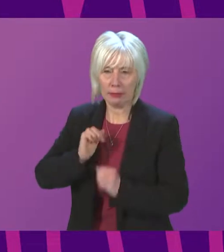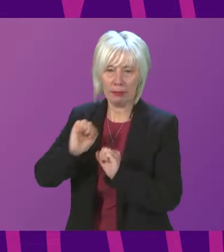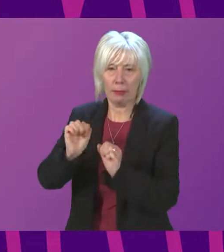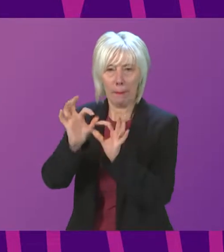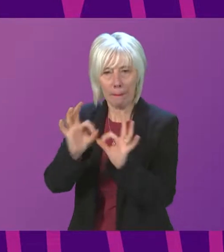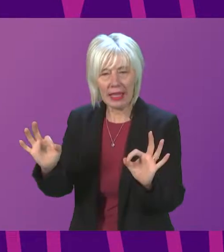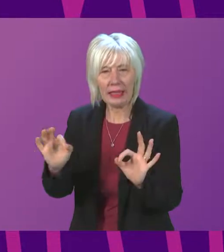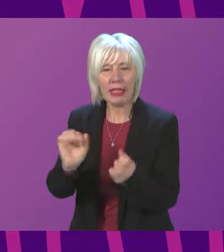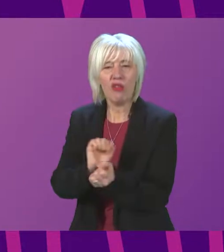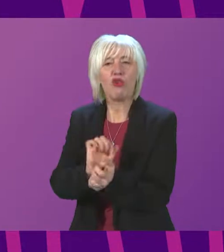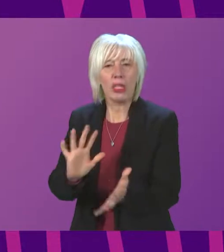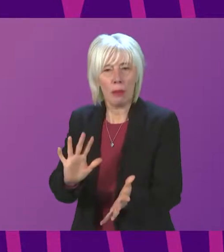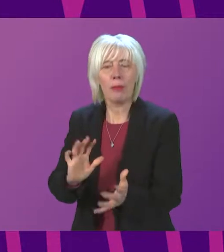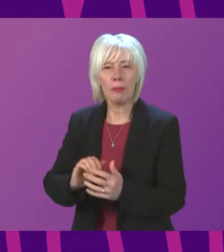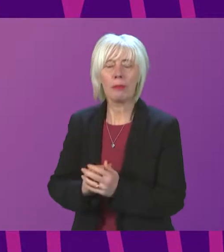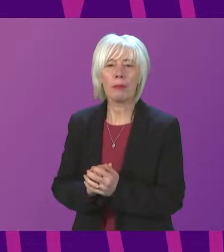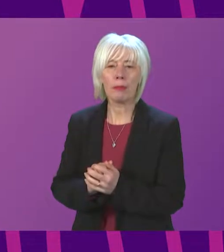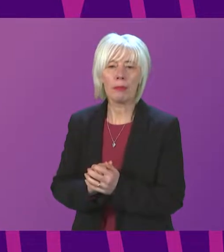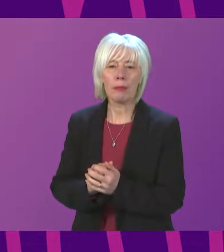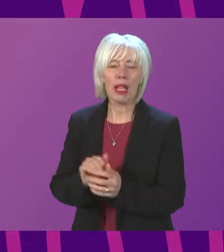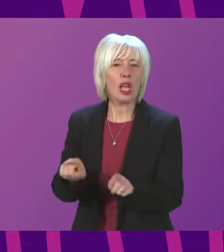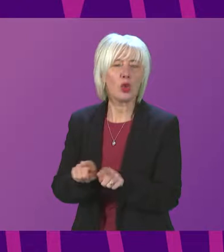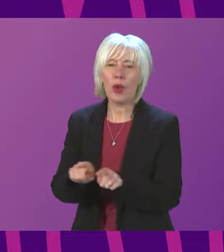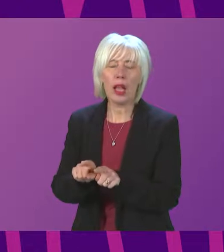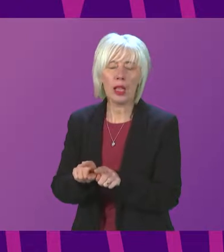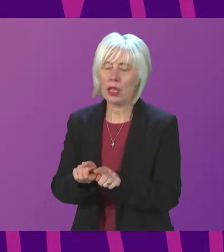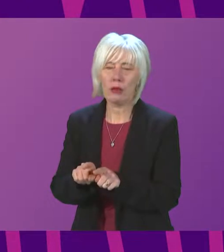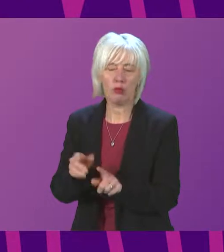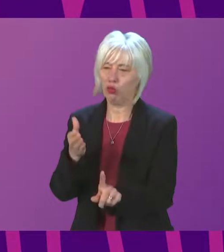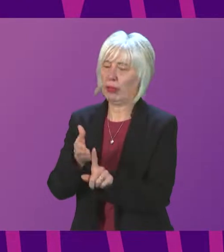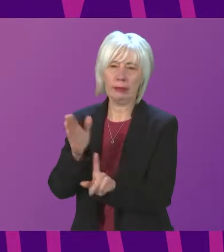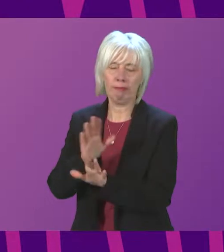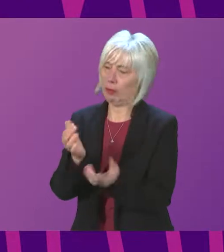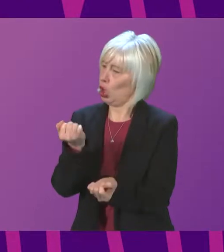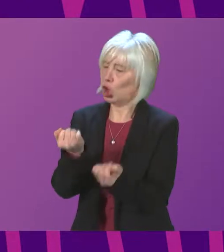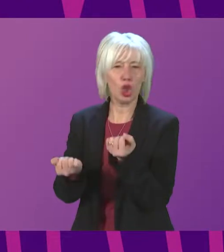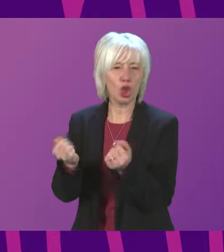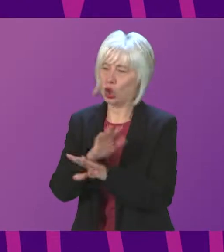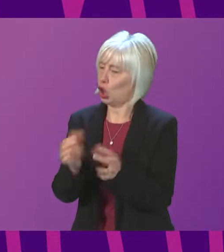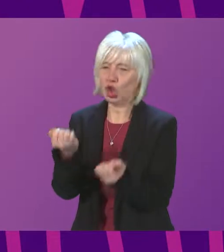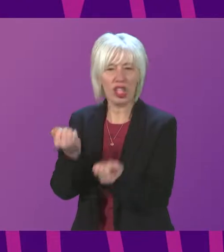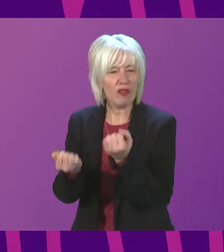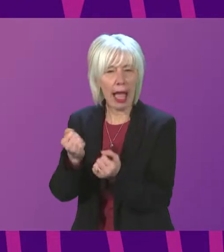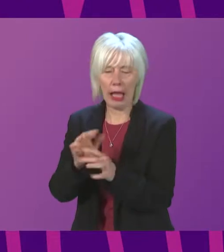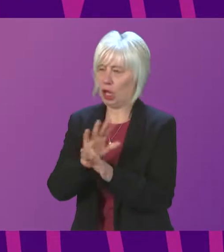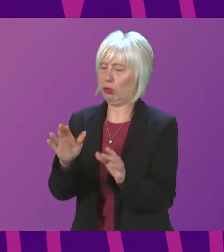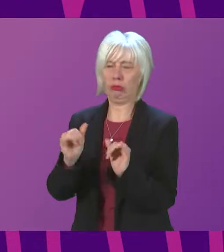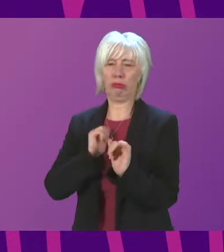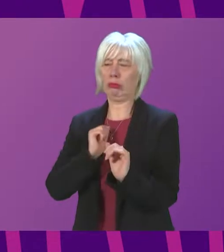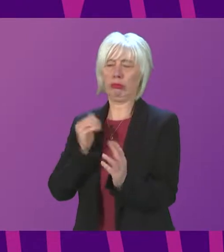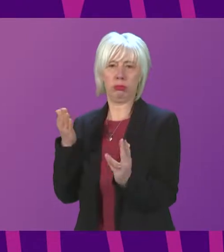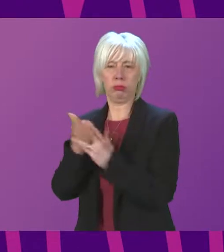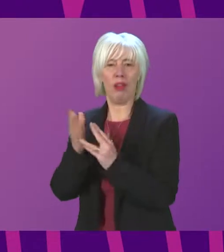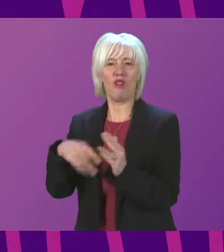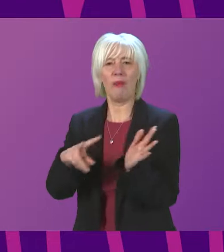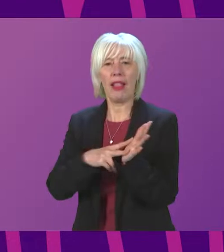We again recognise the unjustifiable and unprovoked attack by Vladimir Putin, and I urge all Governments